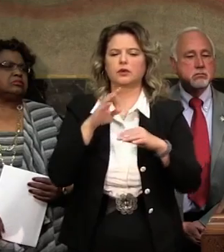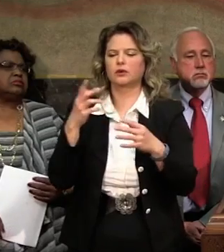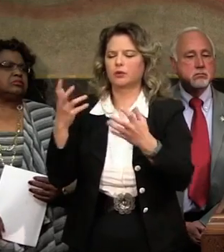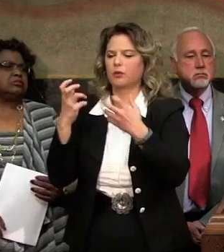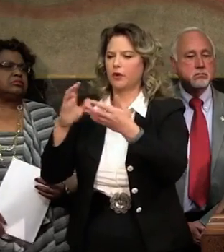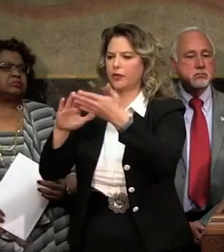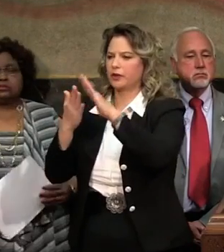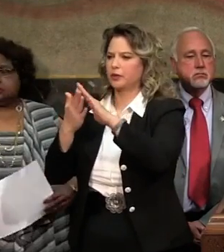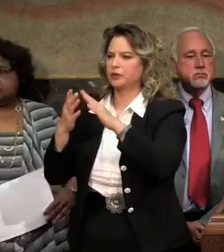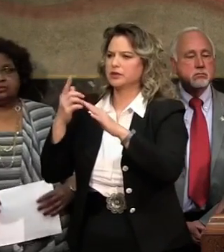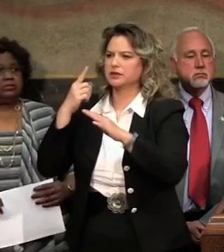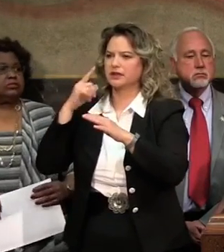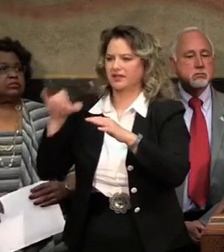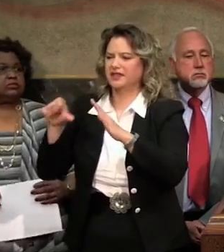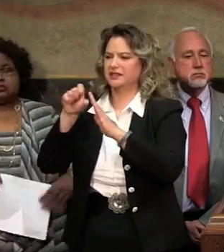state deserve thank you all for your